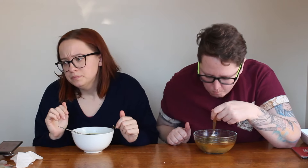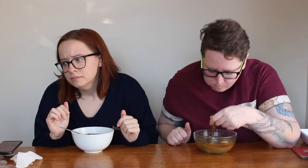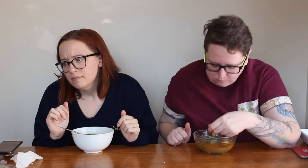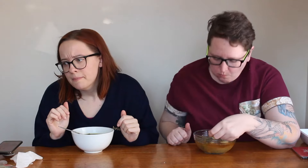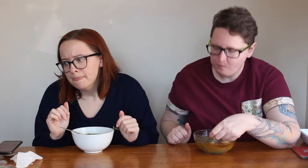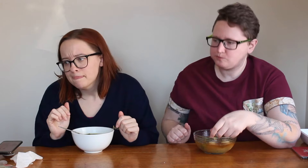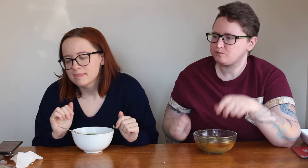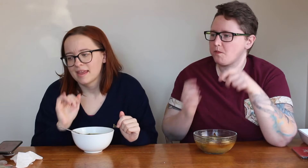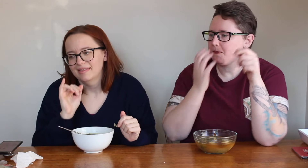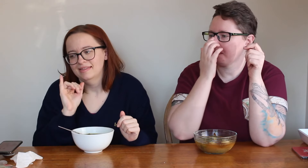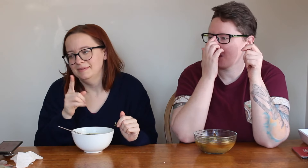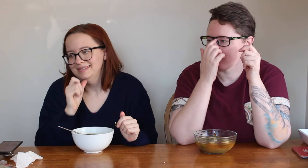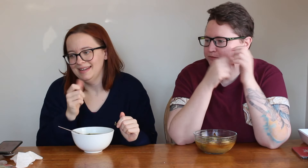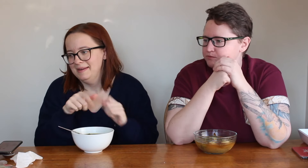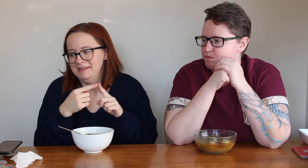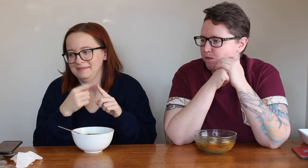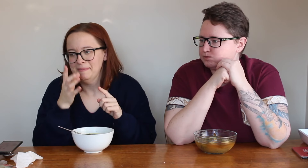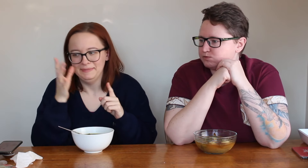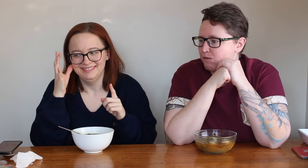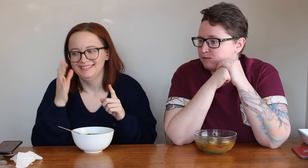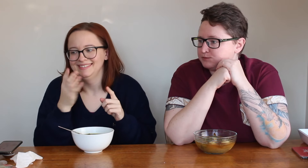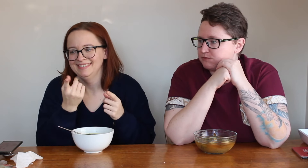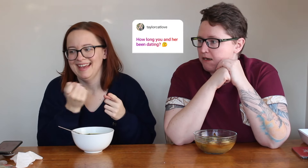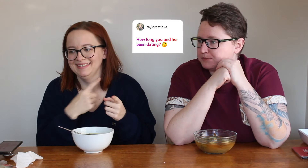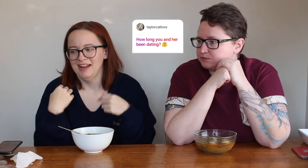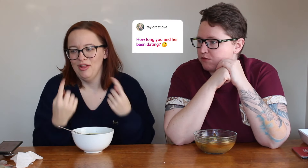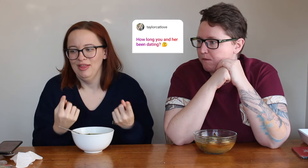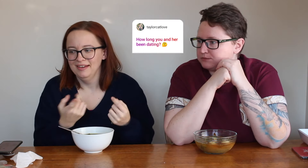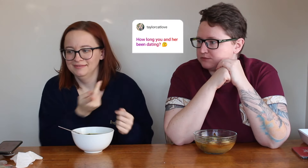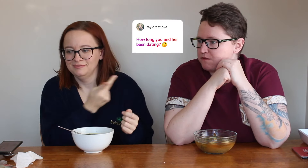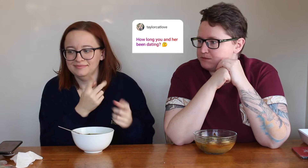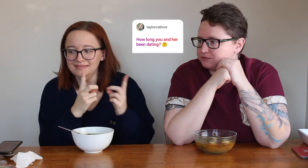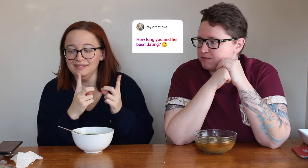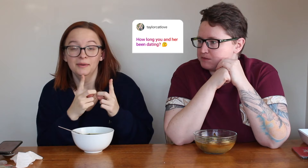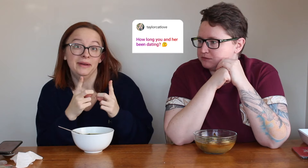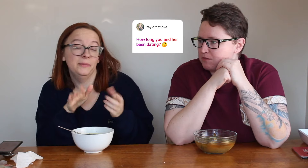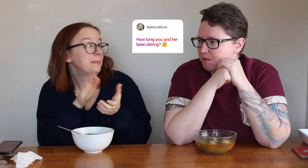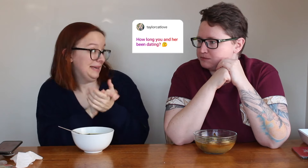You can I guess yeah, maybe combine them together, and then maybe all three of you could pick a last name together